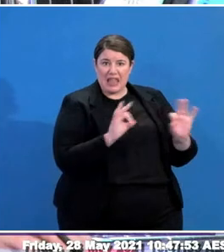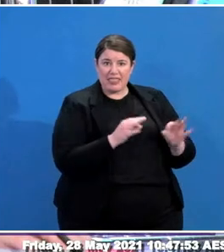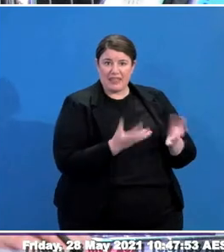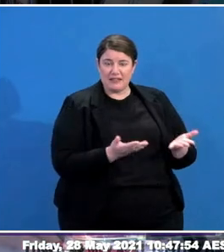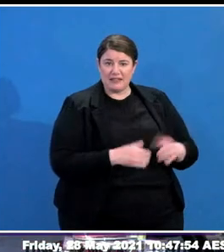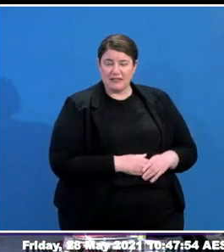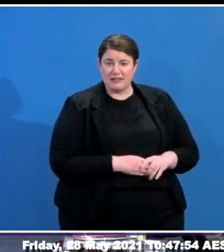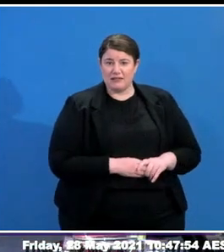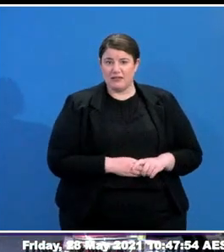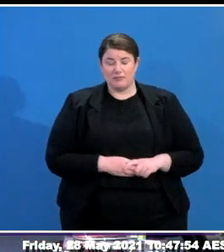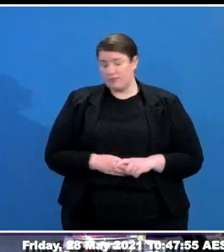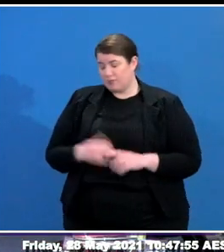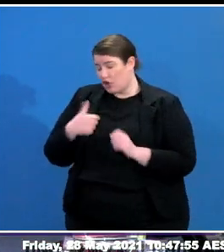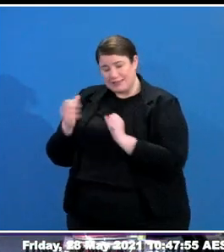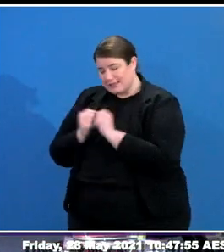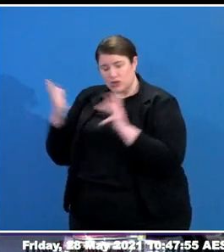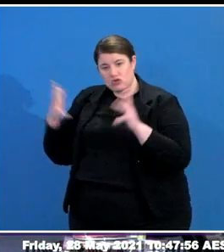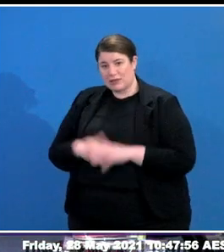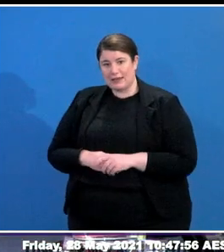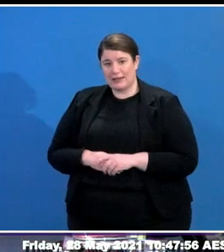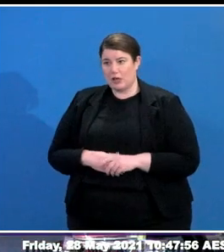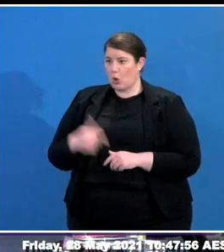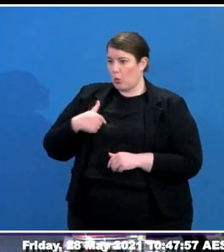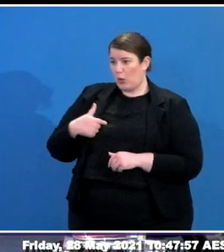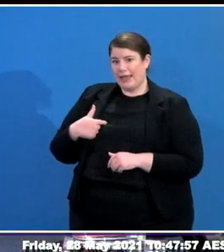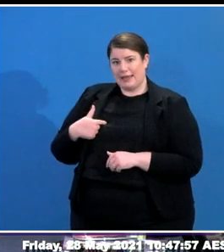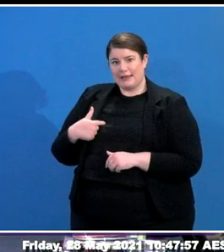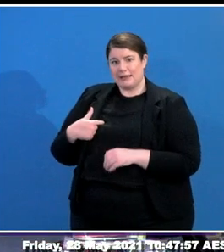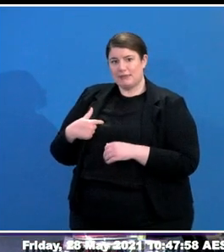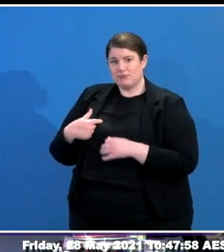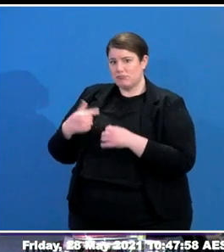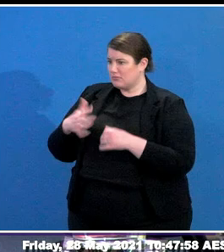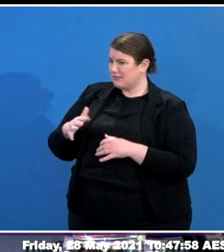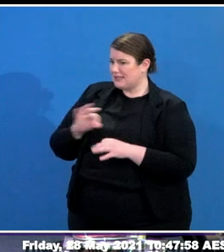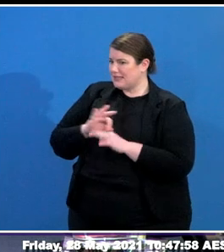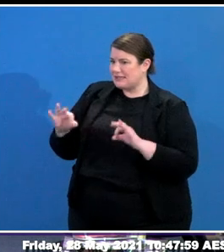Do you agree with that? No, I don't, because we didn't refuse to complete that. We did not refuse.